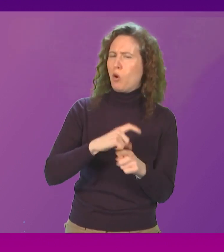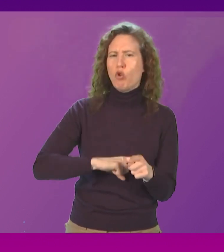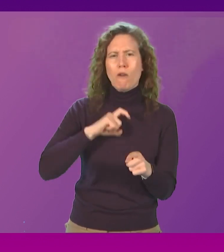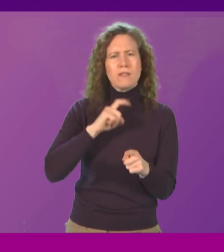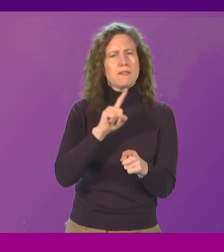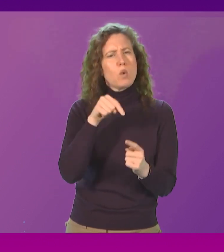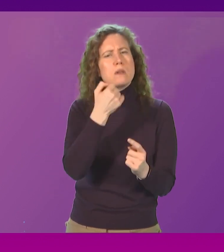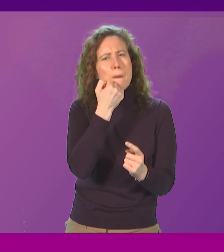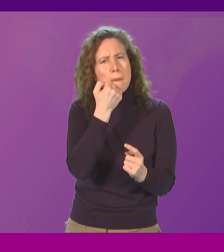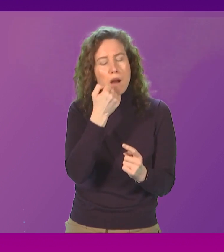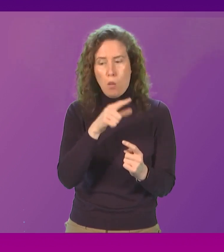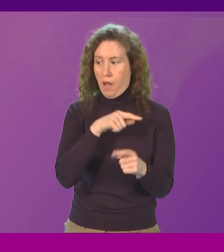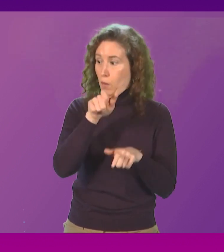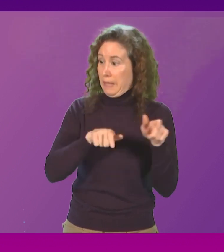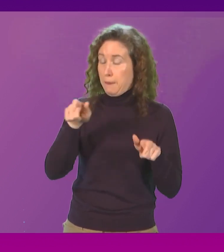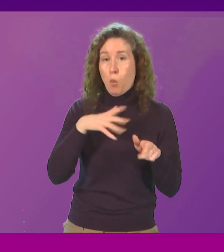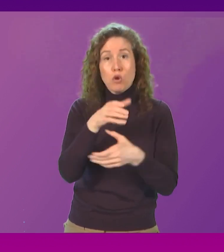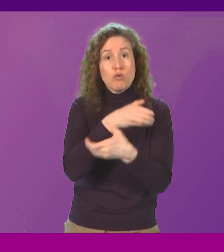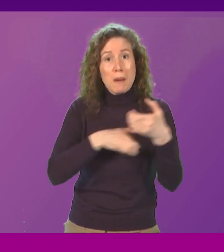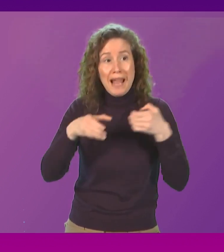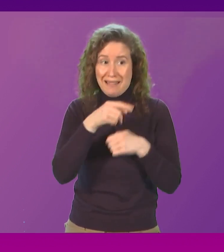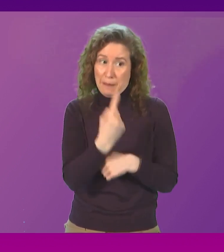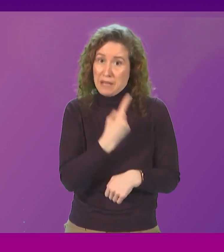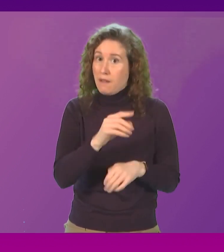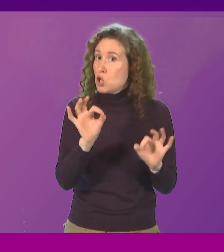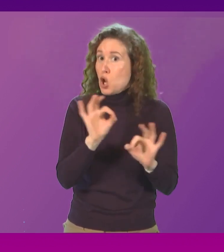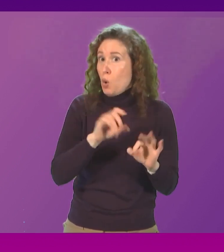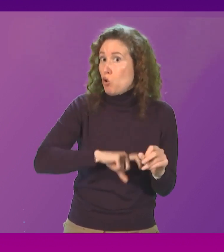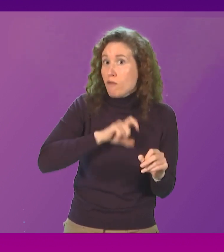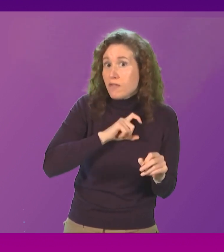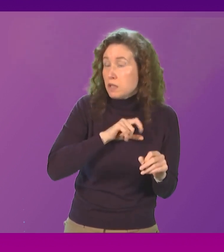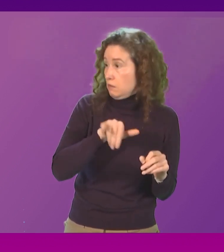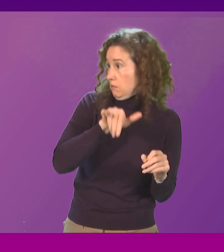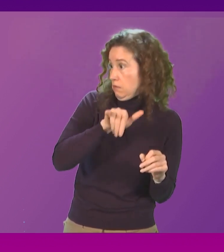those seeking to replace her had no confidence in the numbers that her party’s chief executive